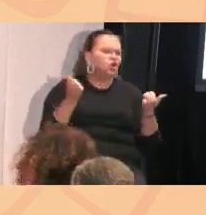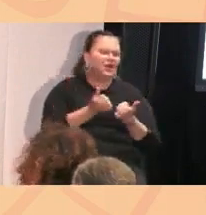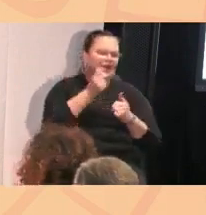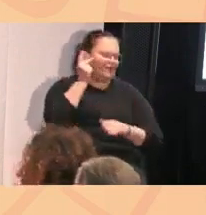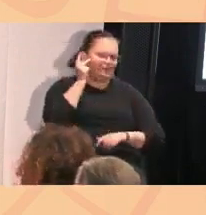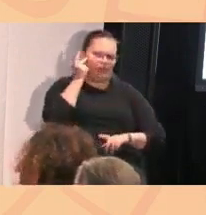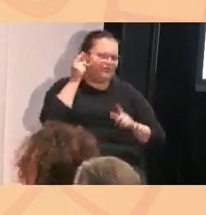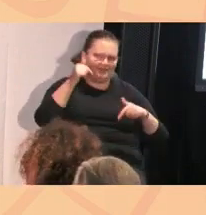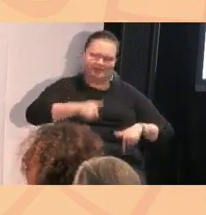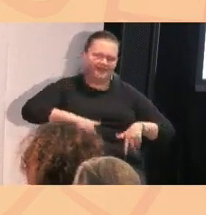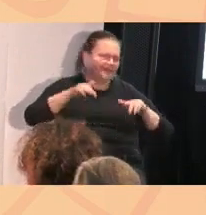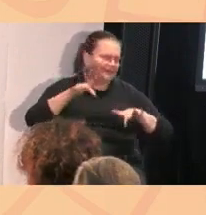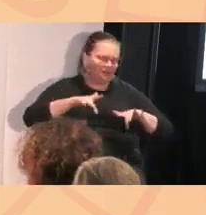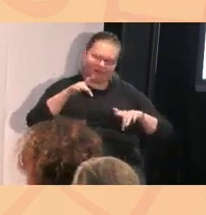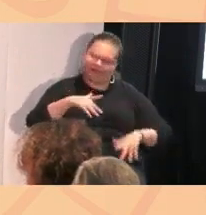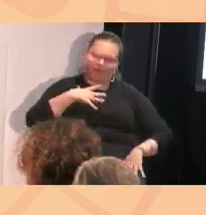These questions are pretty loaded, Fiona.